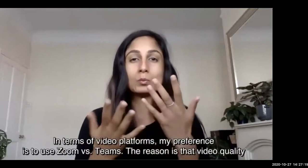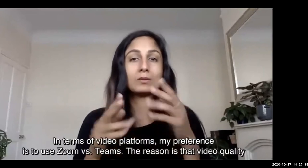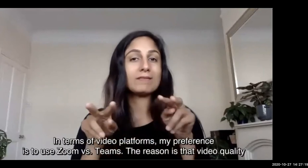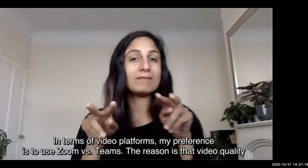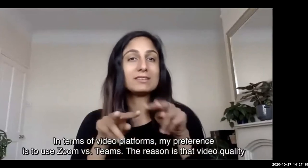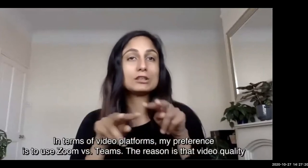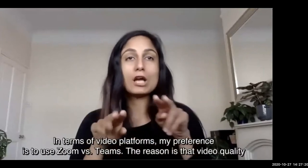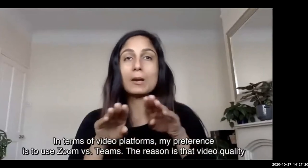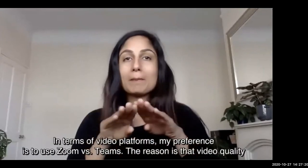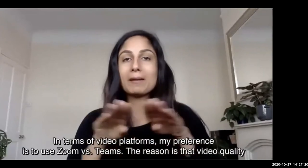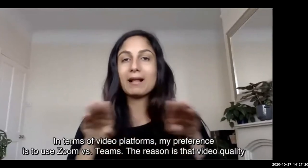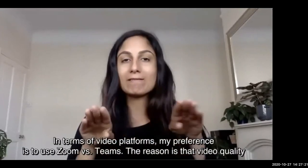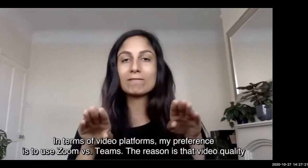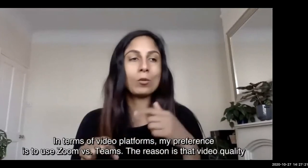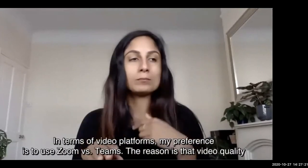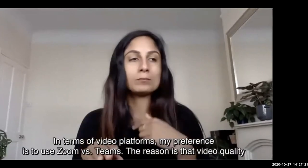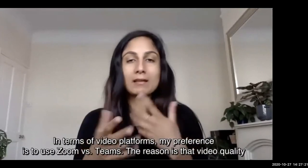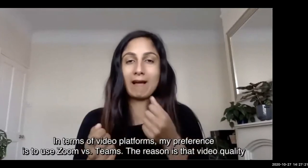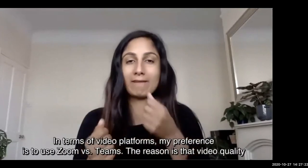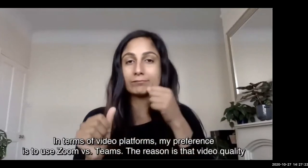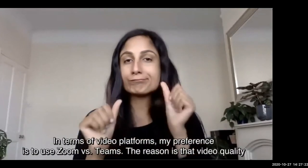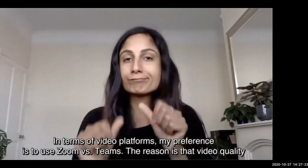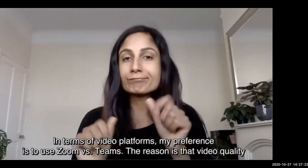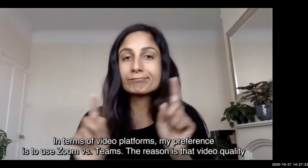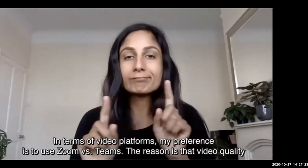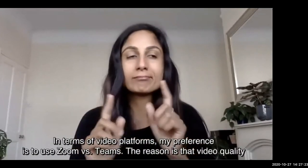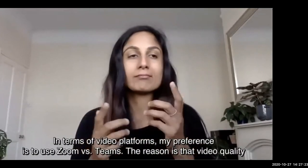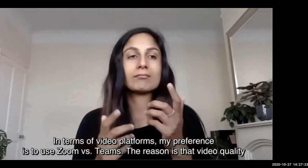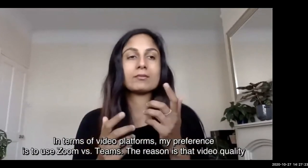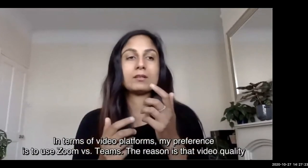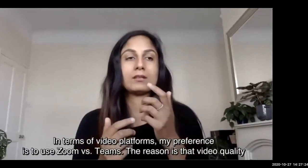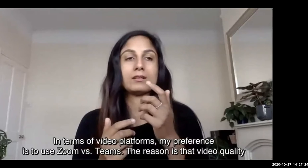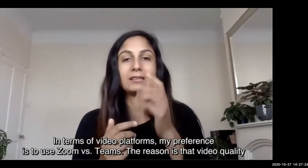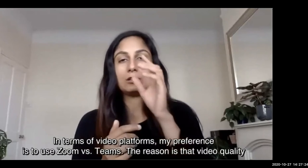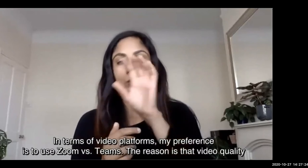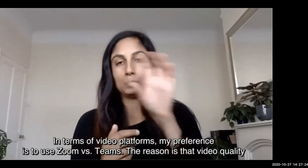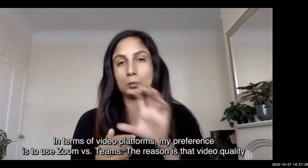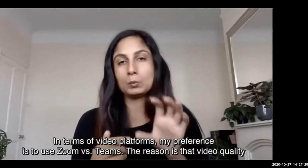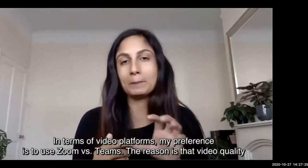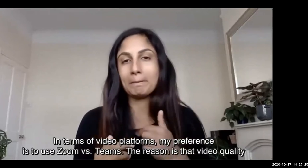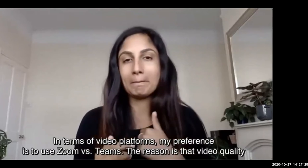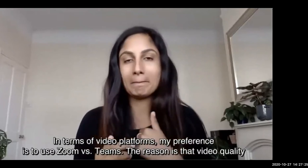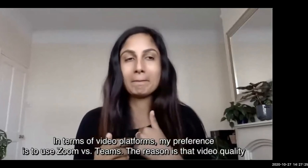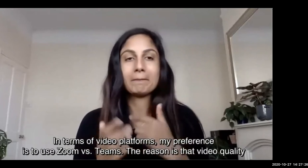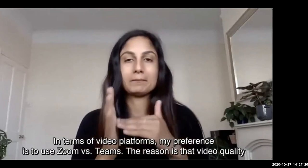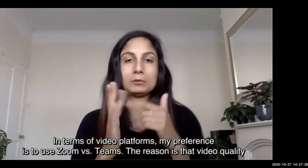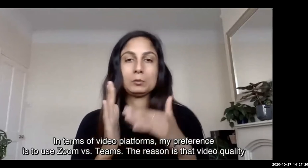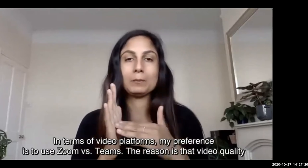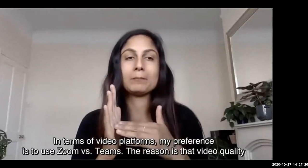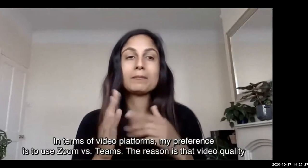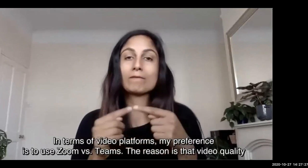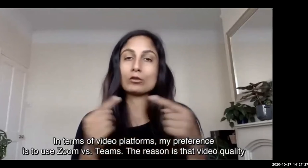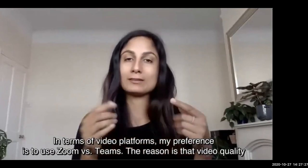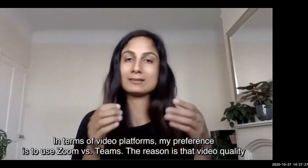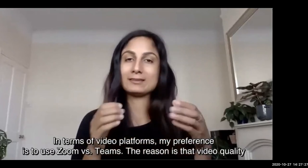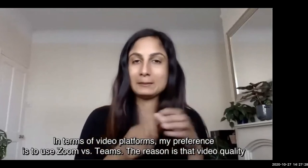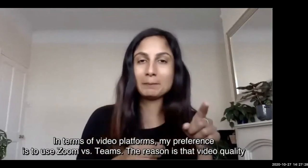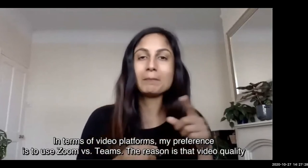in terms of video platforms my personal preference is for Zoom versus Teams